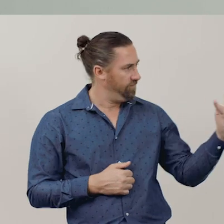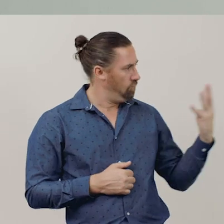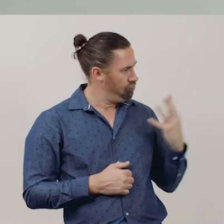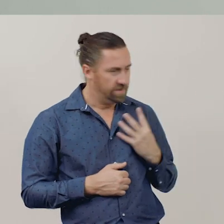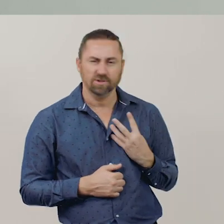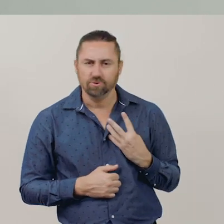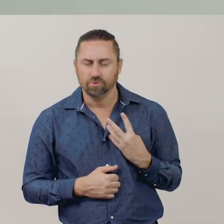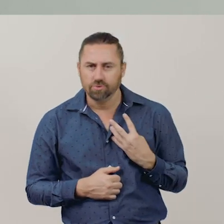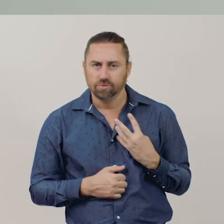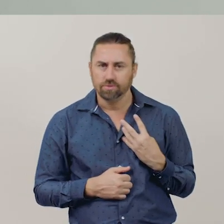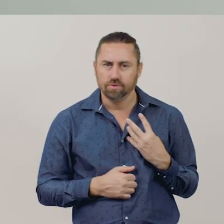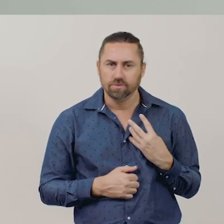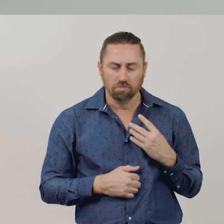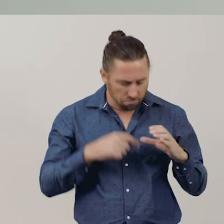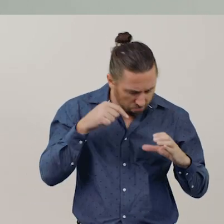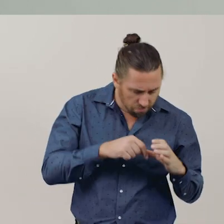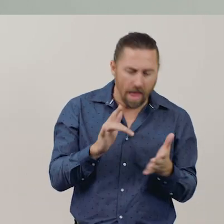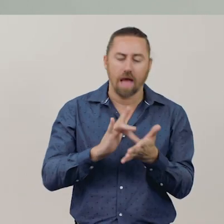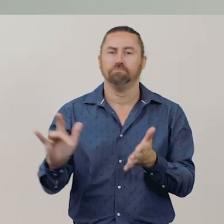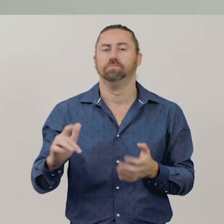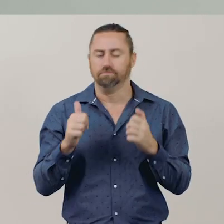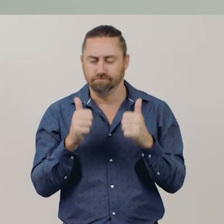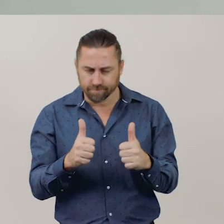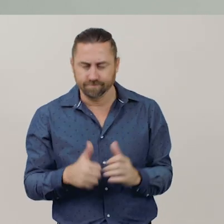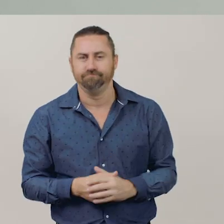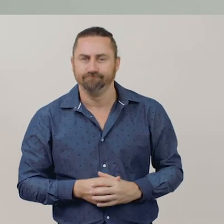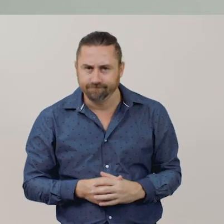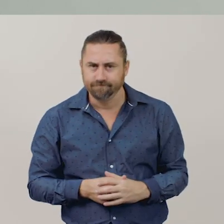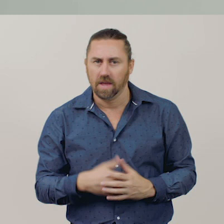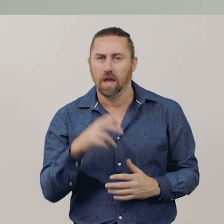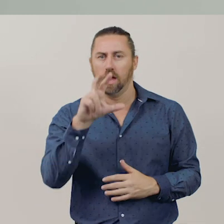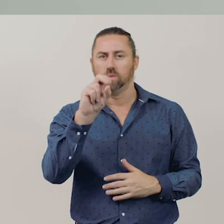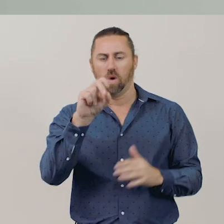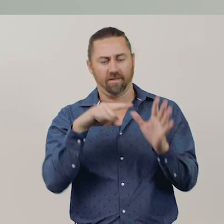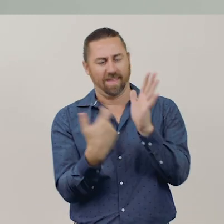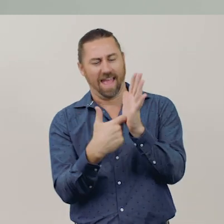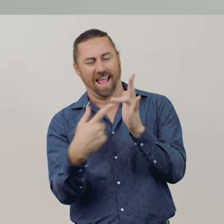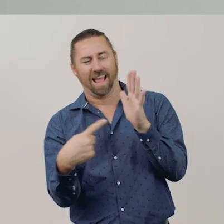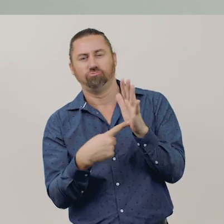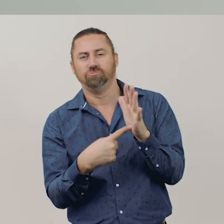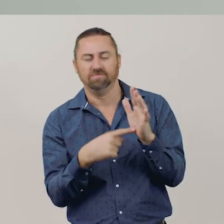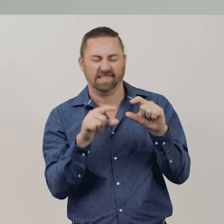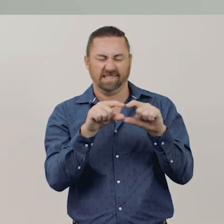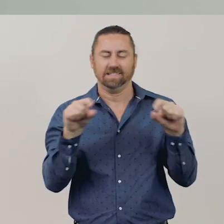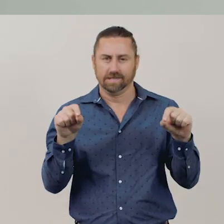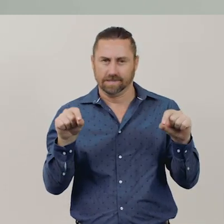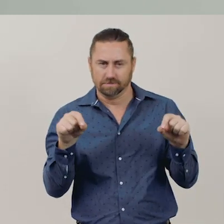and my carton is empty. There are 12 carrot sticks shared on 3 plates.